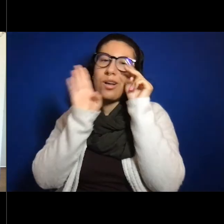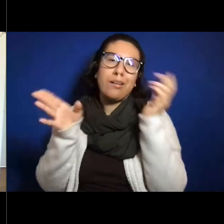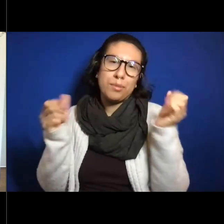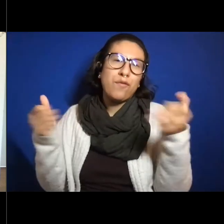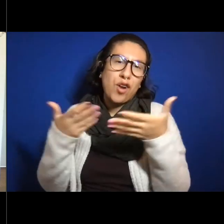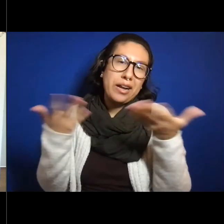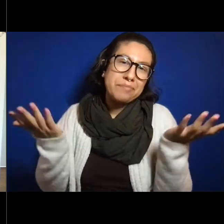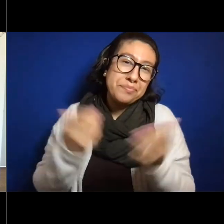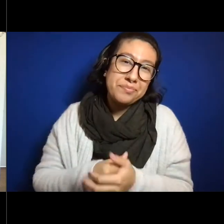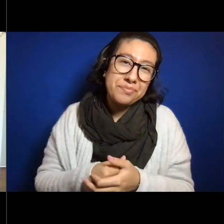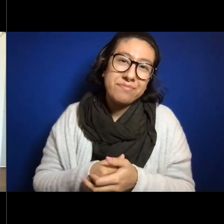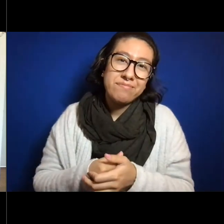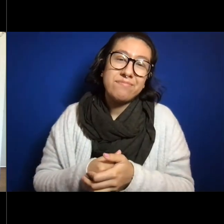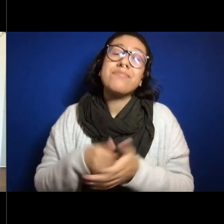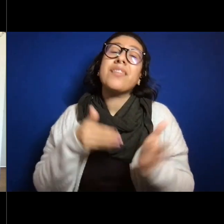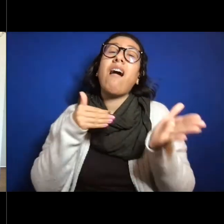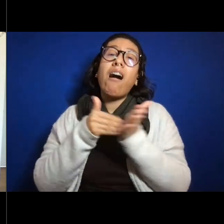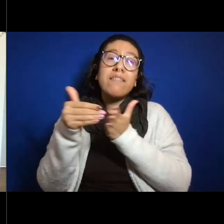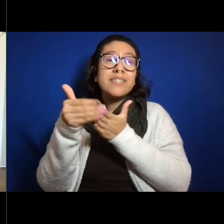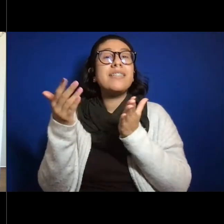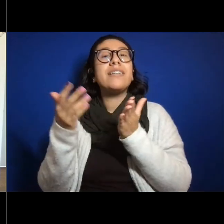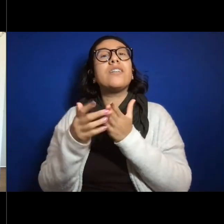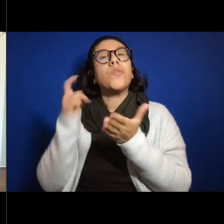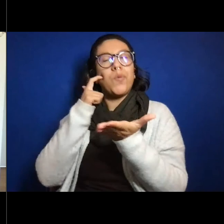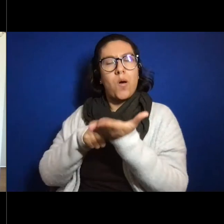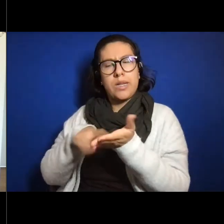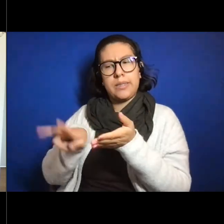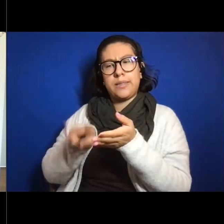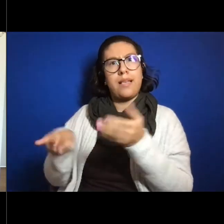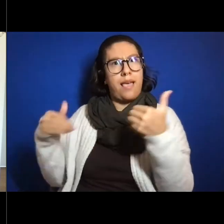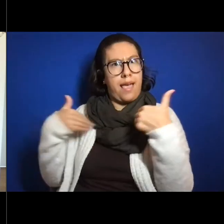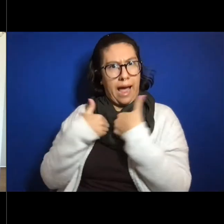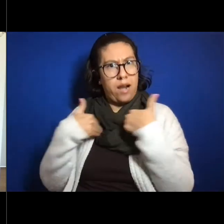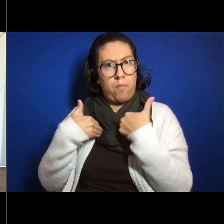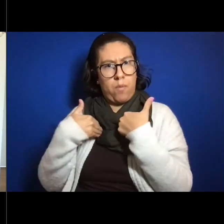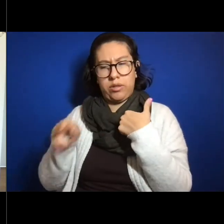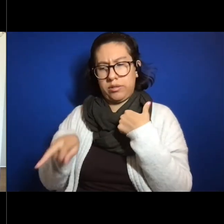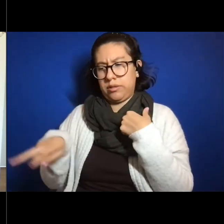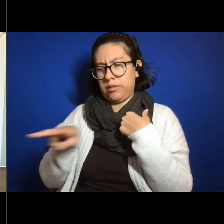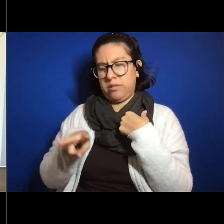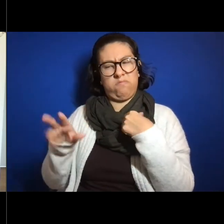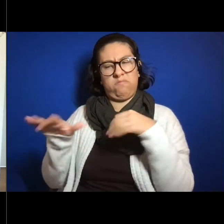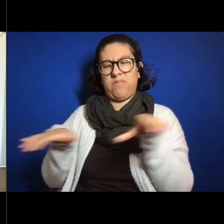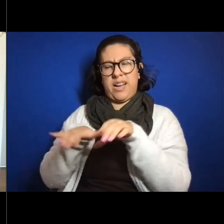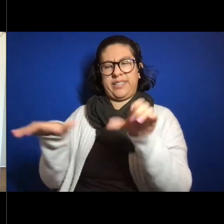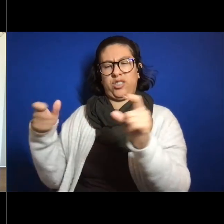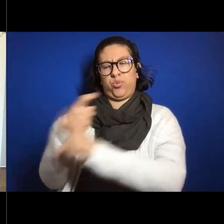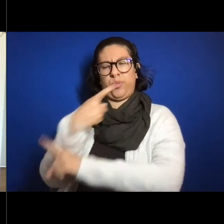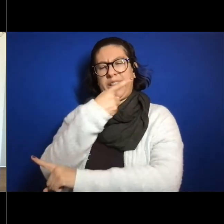I know a lot of times if you pay attention to animals, they can, they're aware that the weather's changing,